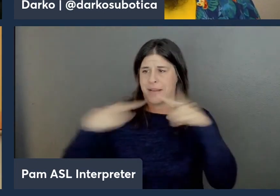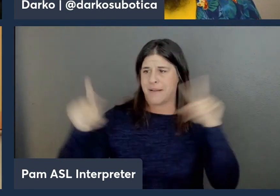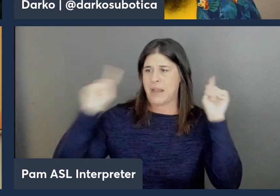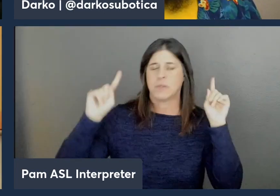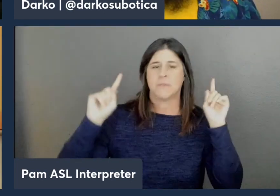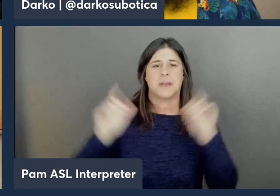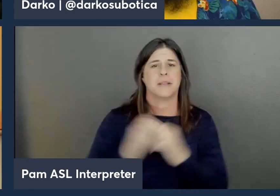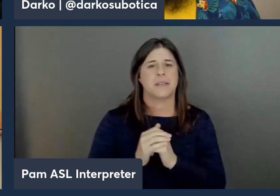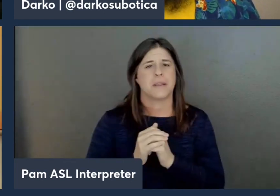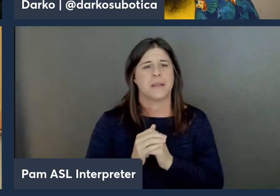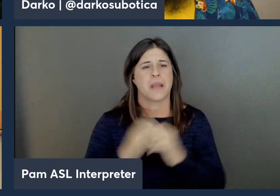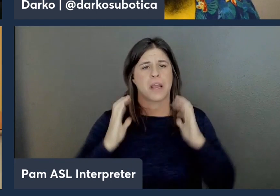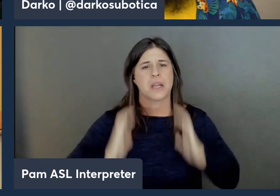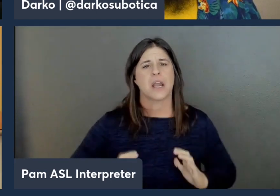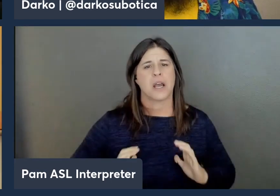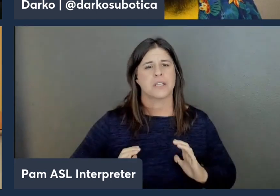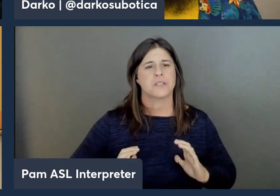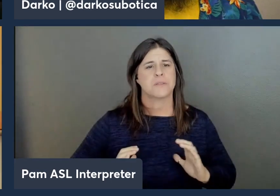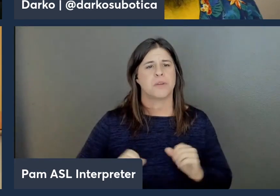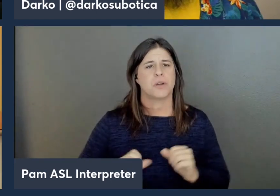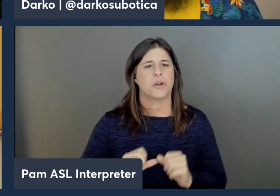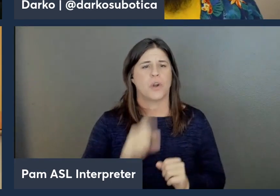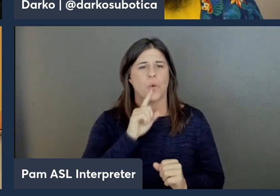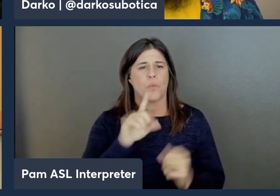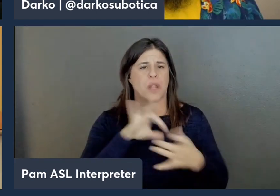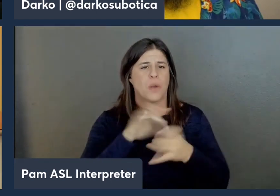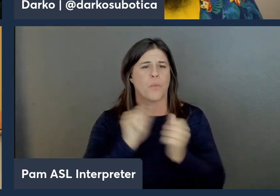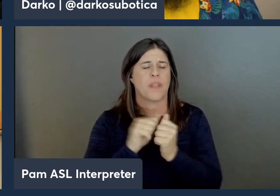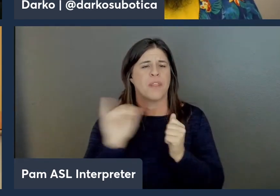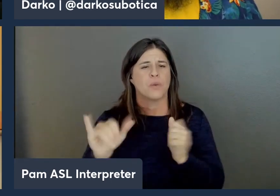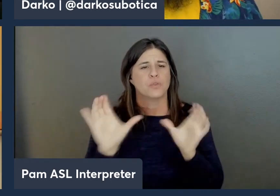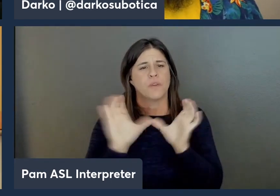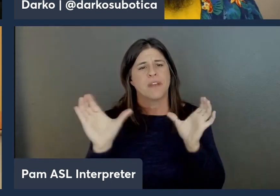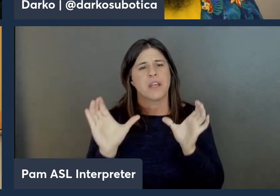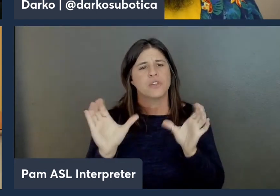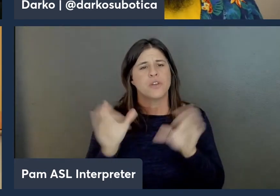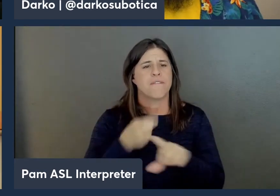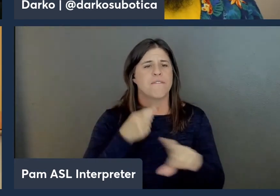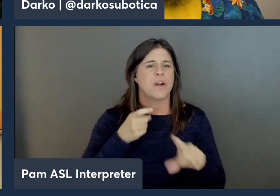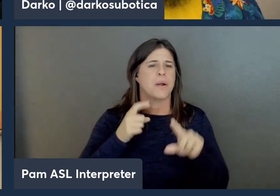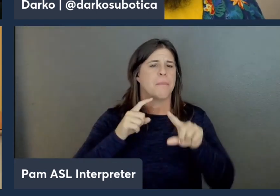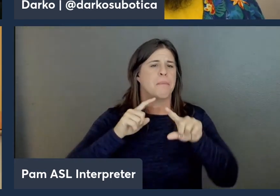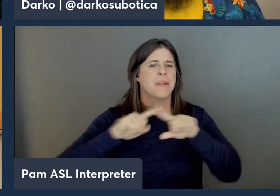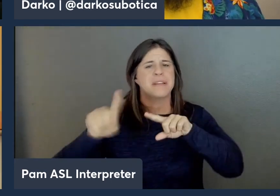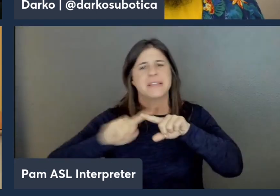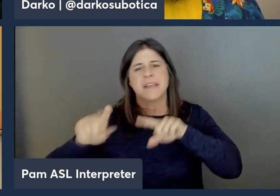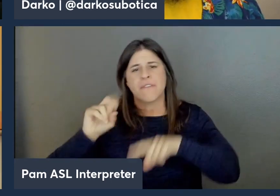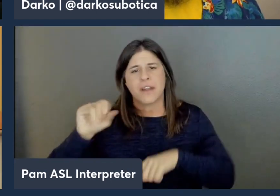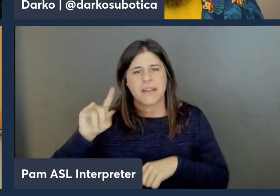customers' group prompted to do some modifications, from various different native services, that you mentioned,